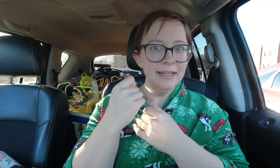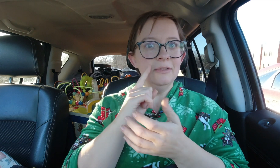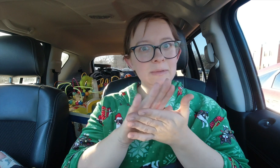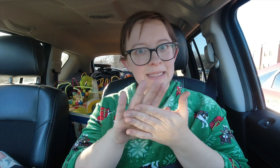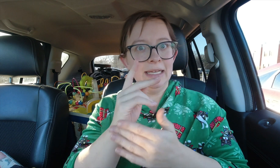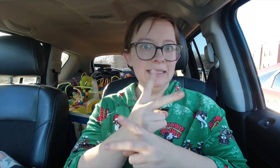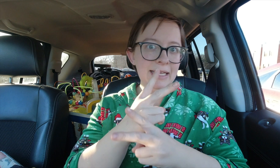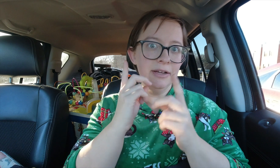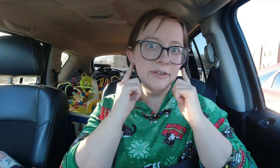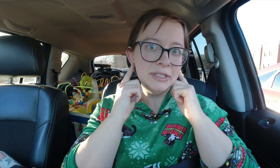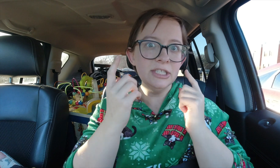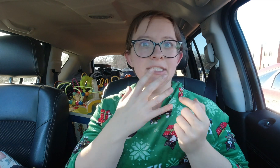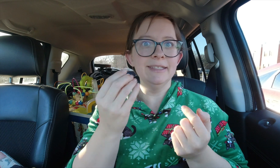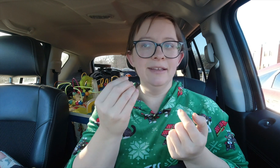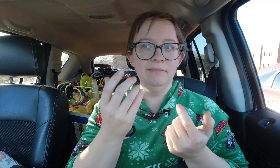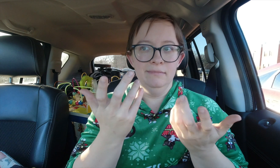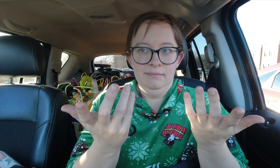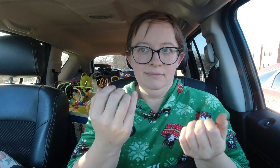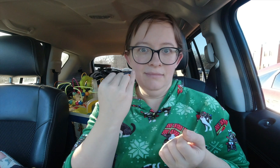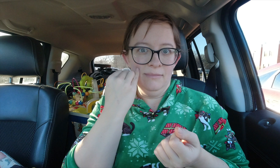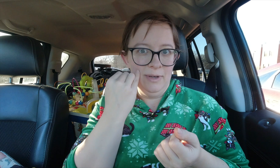You can help them to teach responsibility, cleaning, taking care of their ears